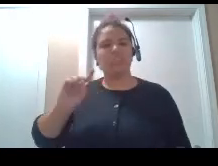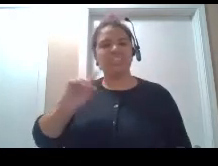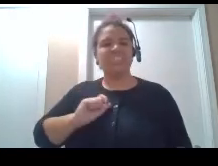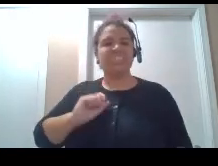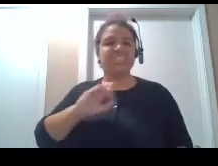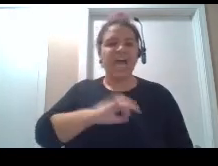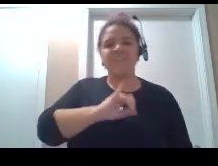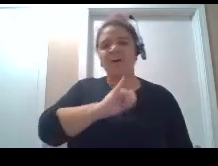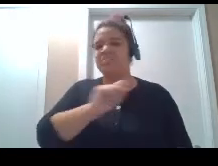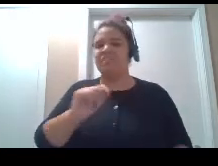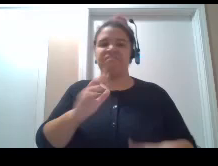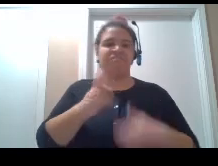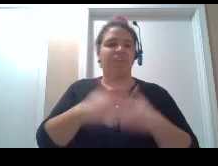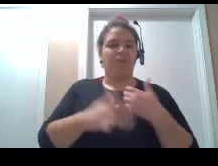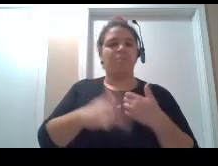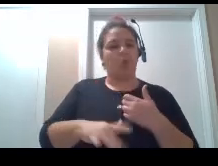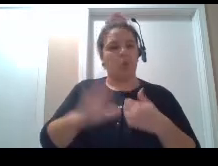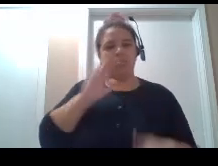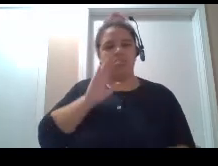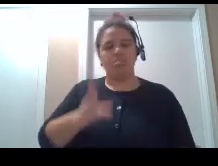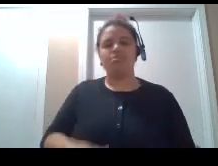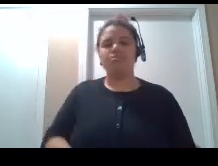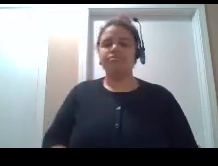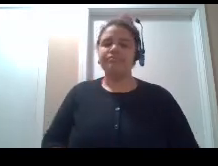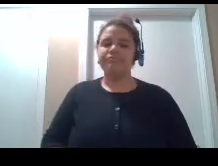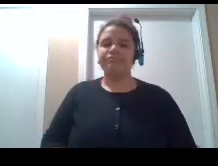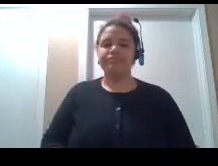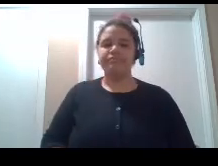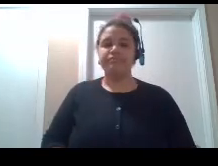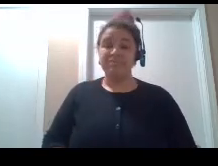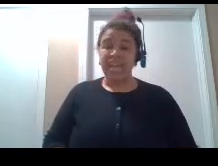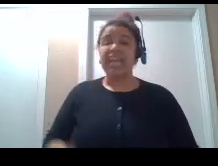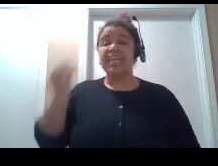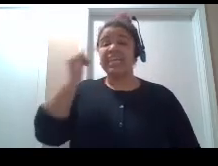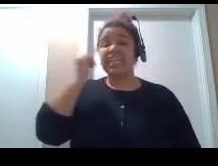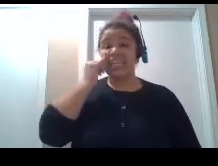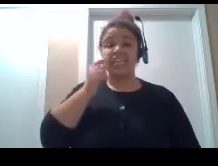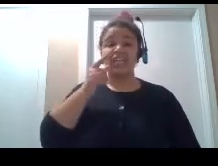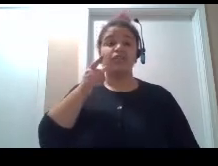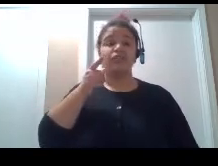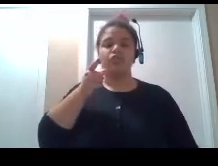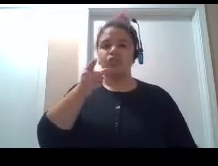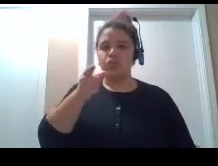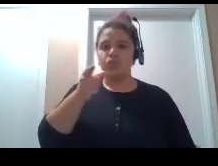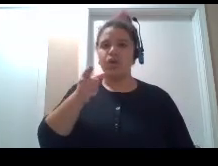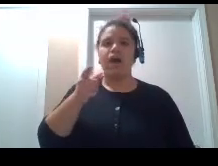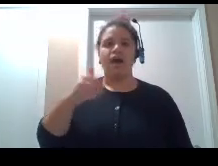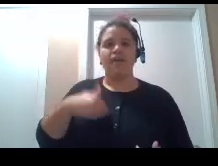If you will be assisting candidates in multiple interviews, or assisting multiple candidates, it is important